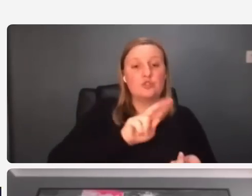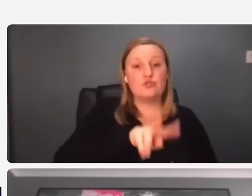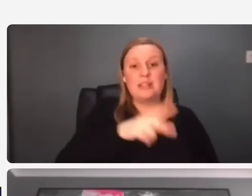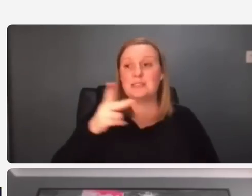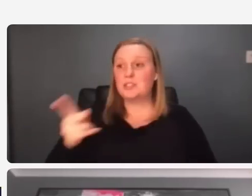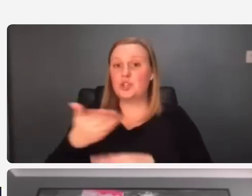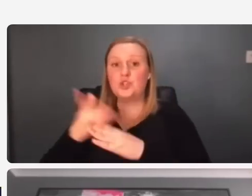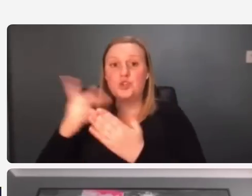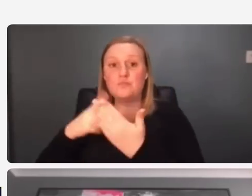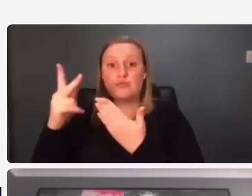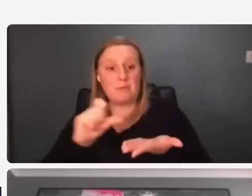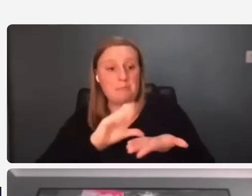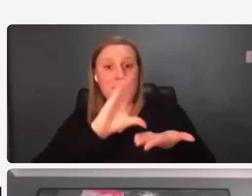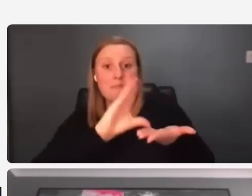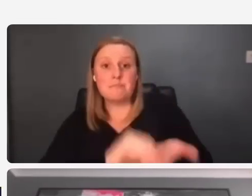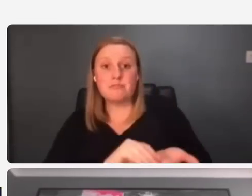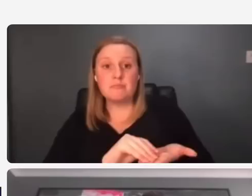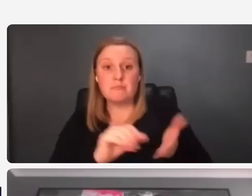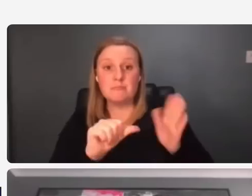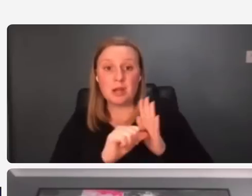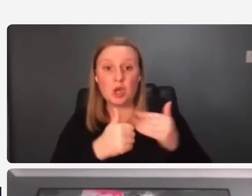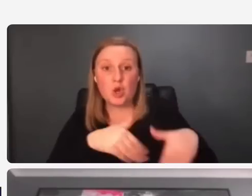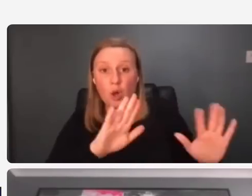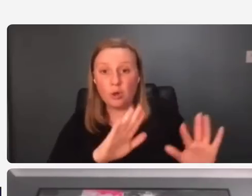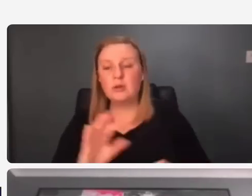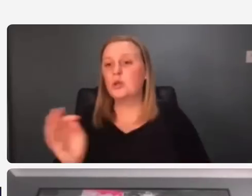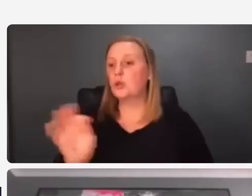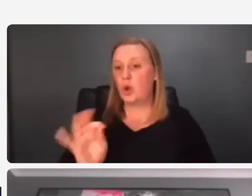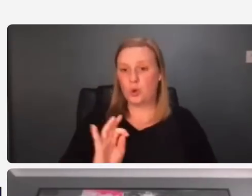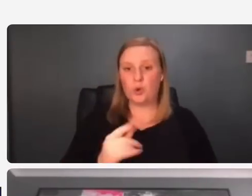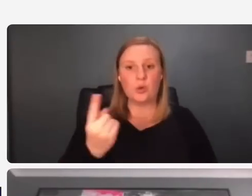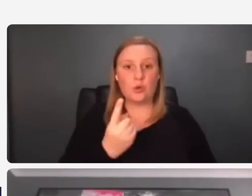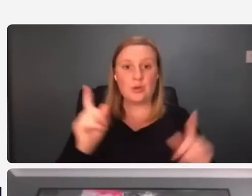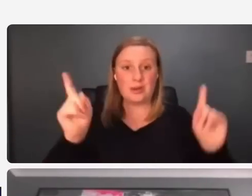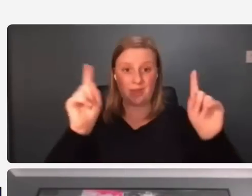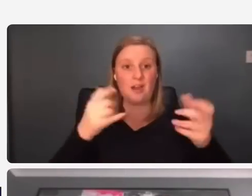The intent is to retain all the current entitlements for clients who are currently in the program.